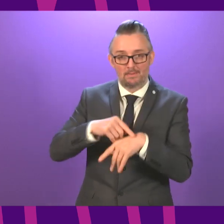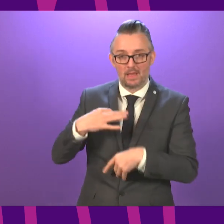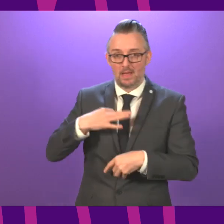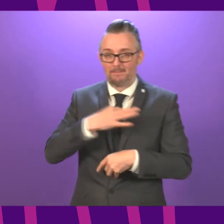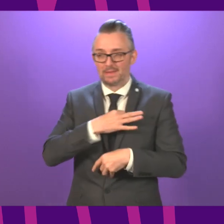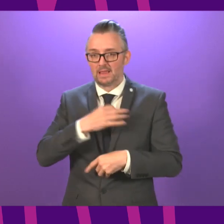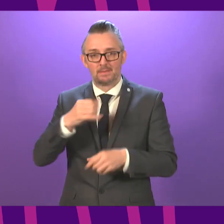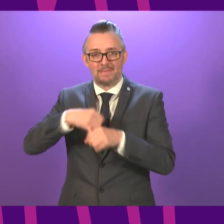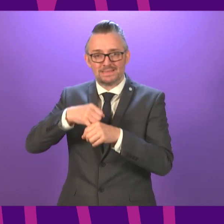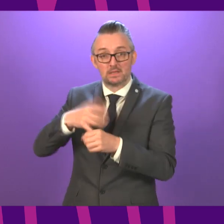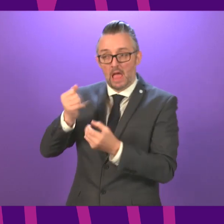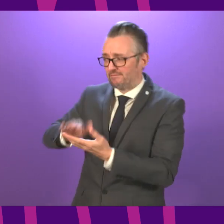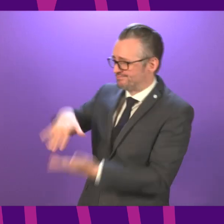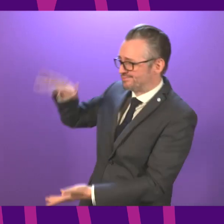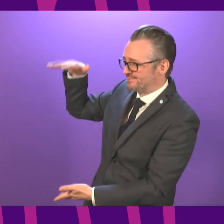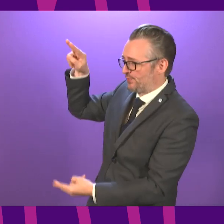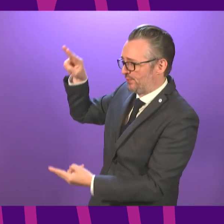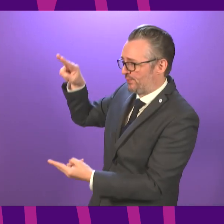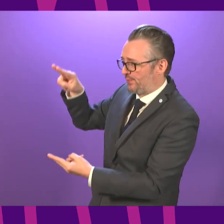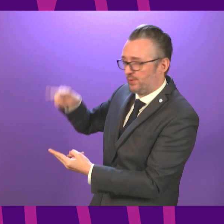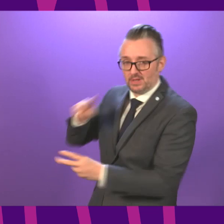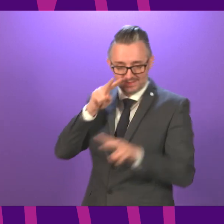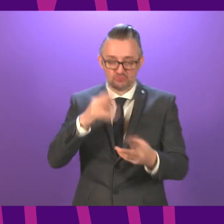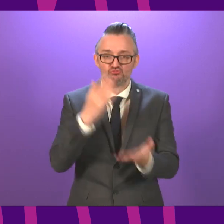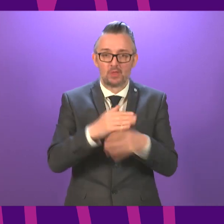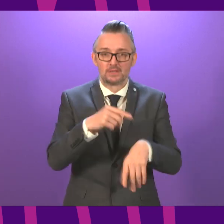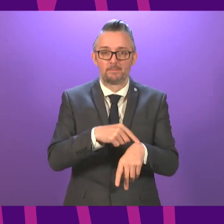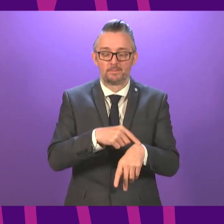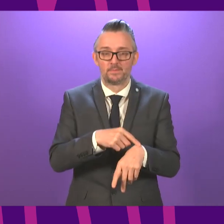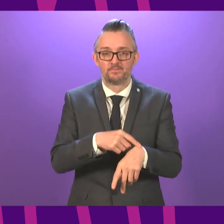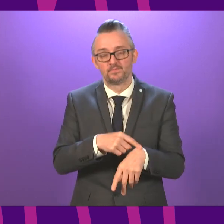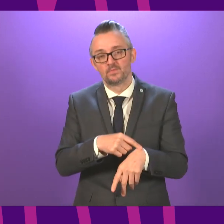Supply issues in Scotland for medical devices and clinical consumables are being managed